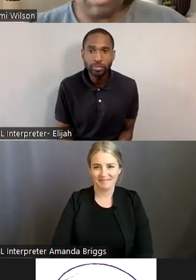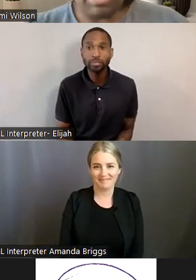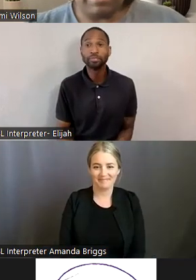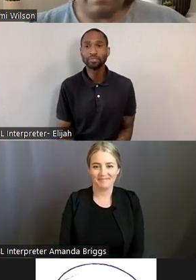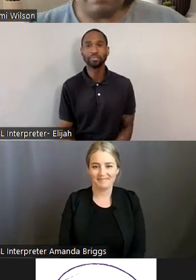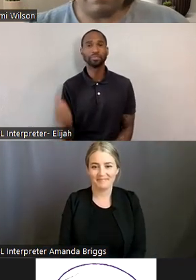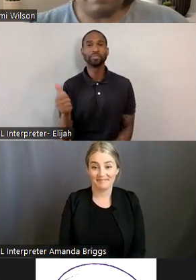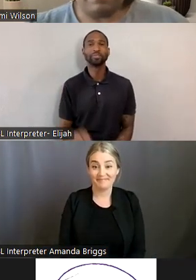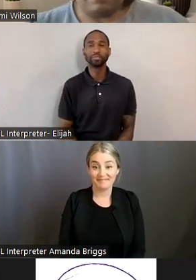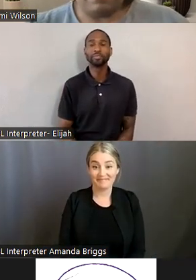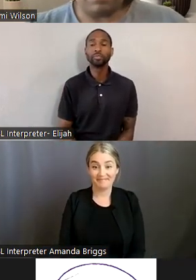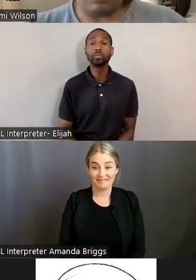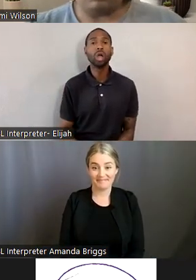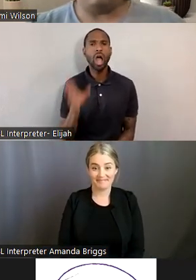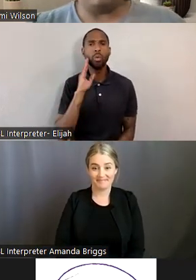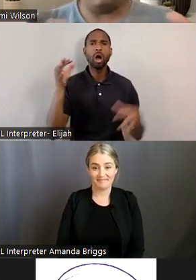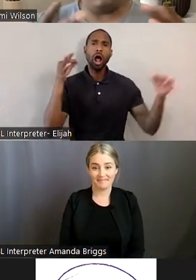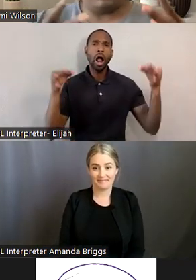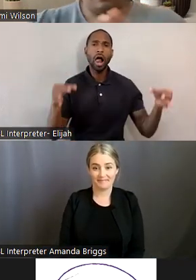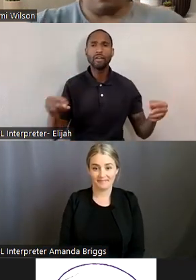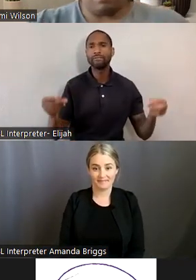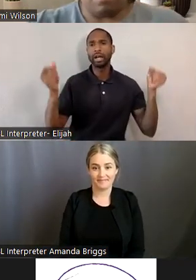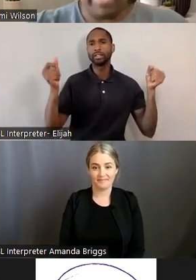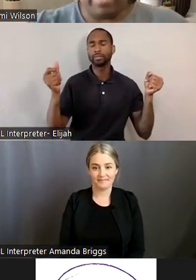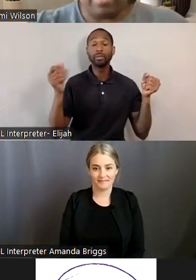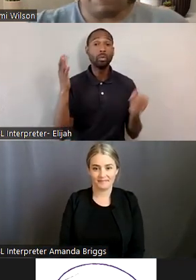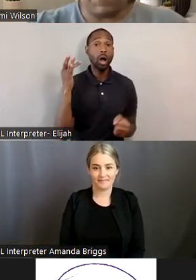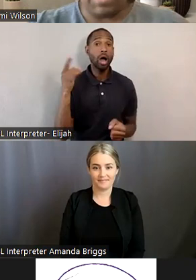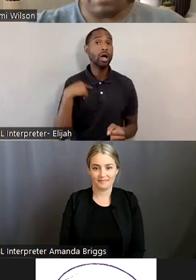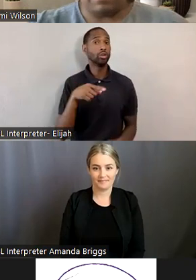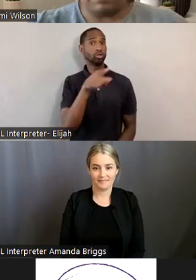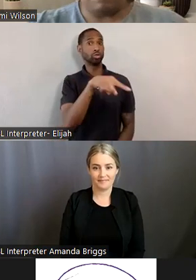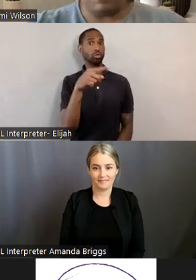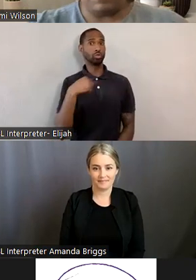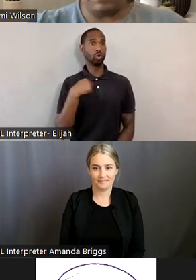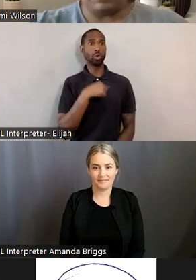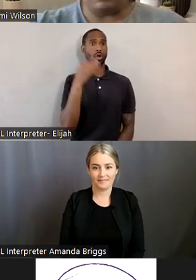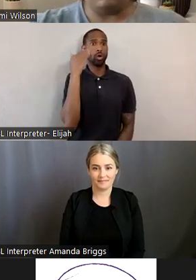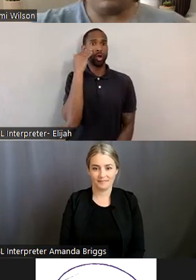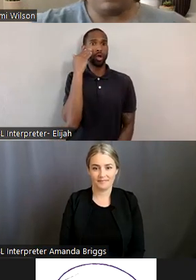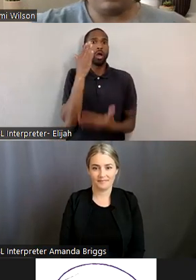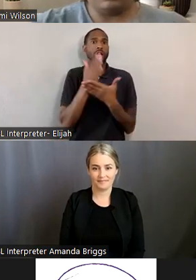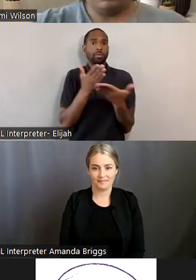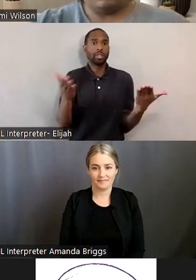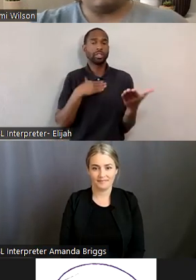just so we are aware of some of the things to look for